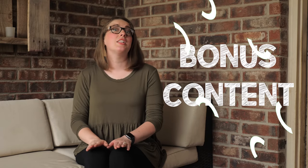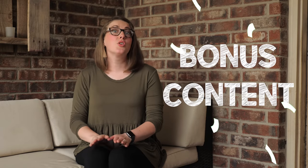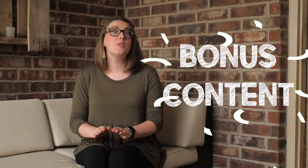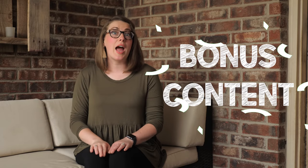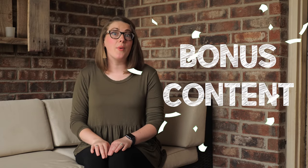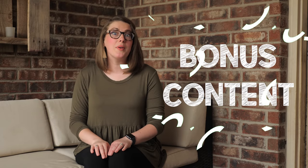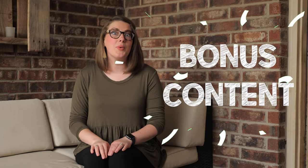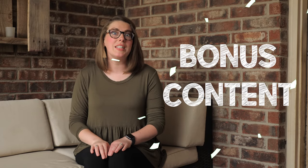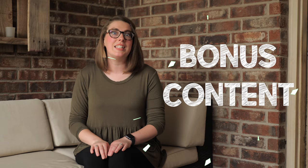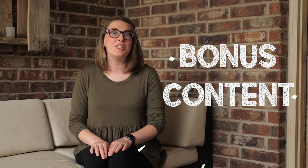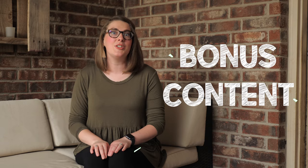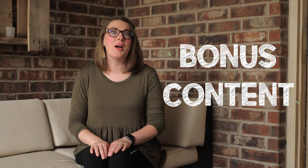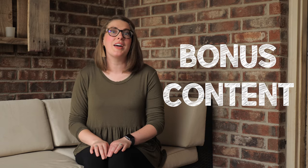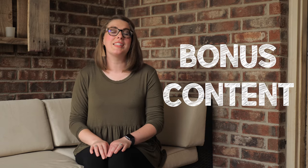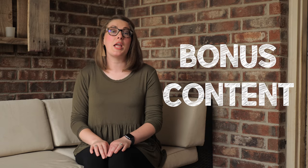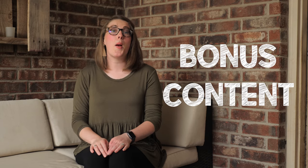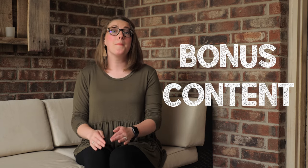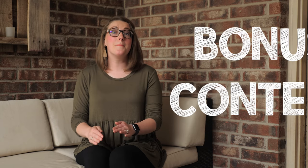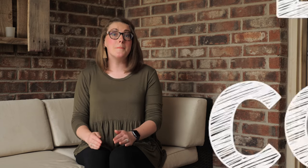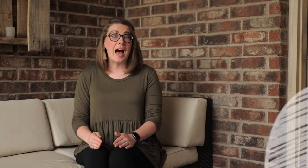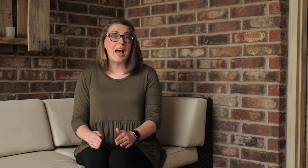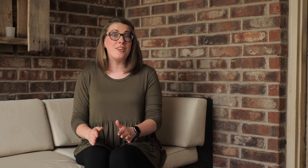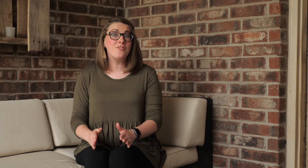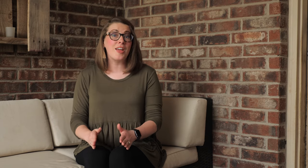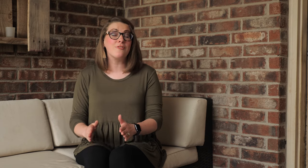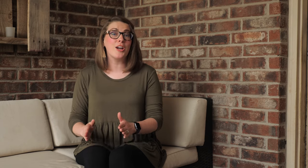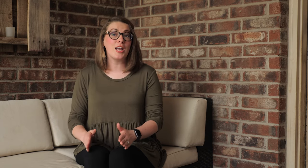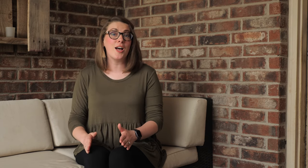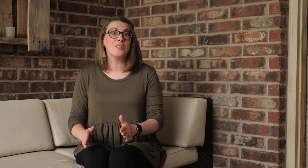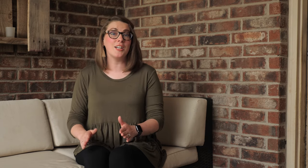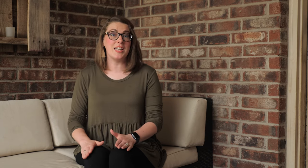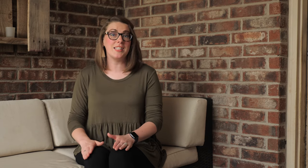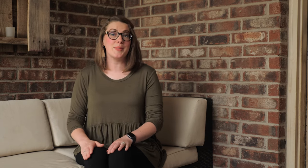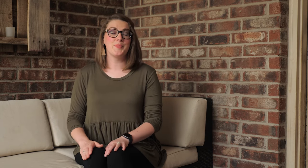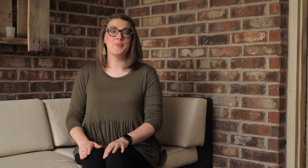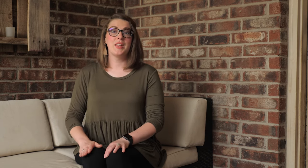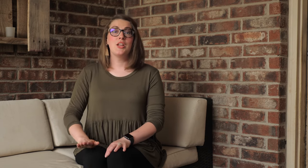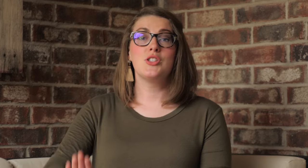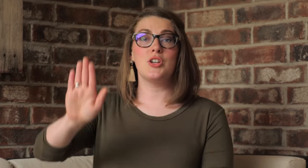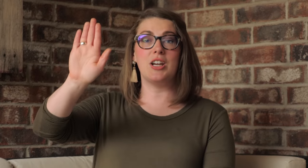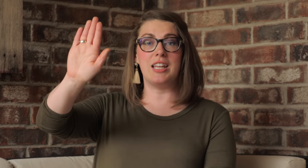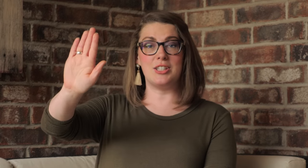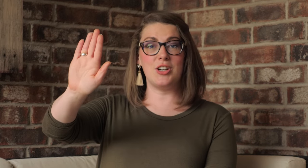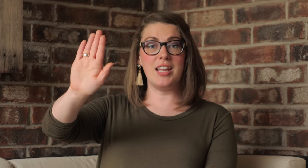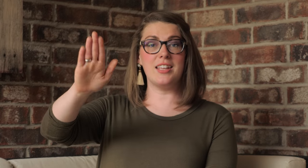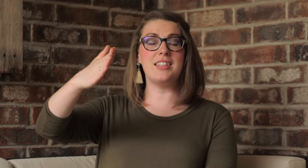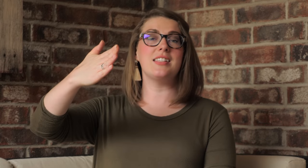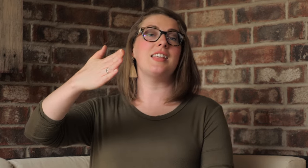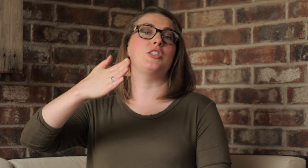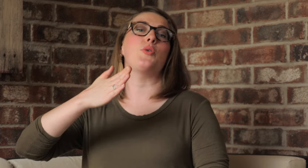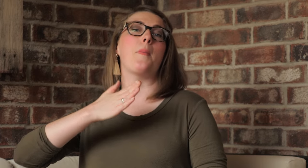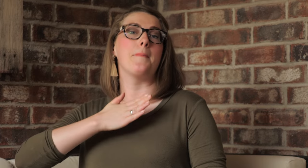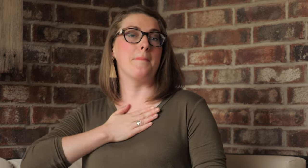Okay so now I'm going to teach you how to say "My favorite color is..." So your going to get your hand like this and do